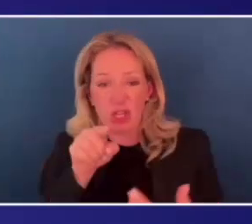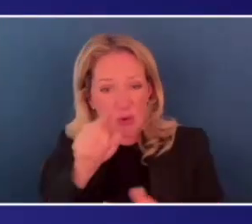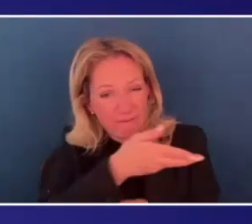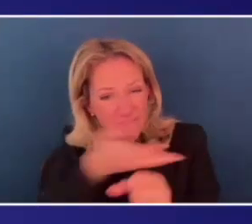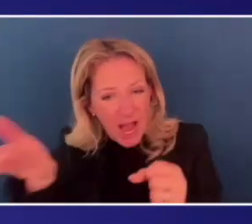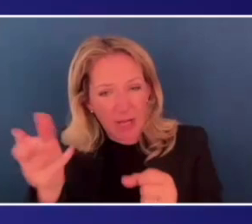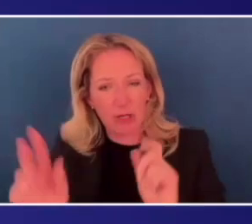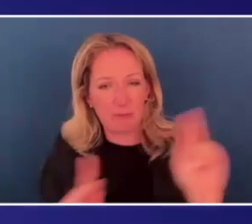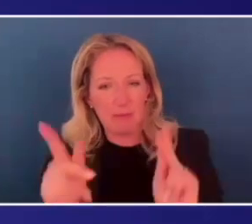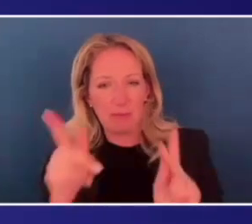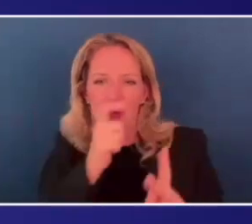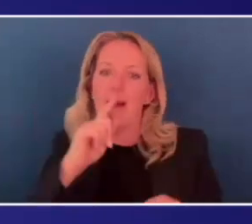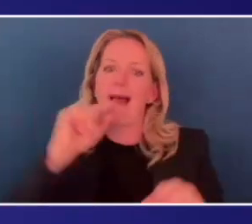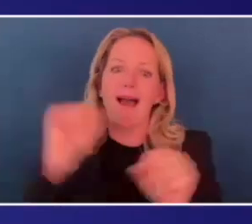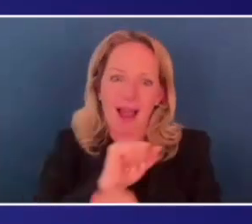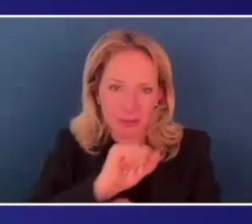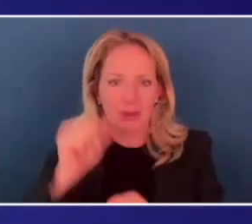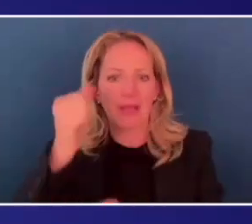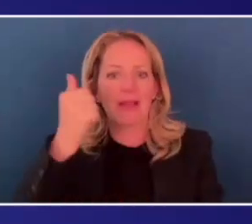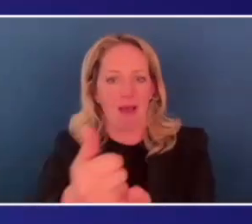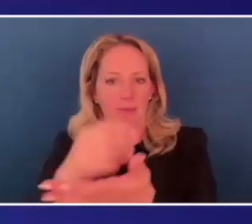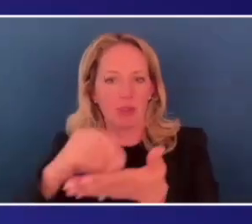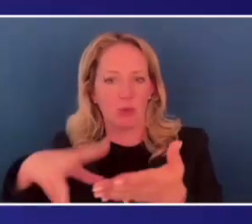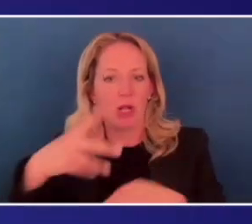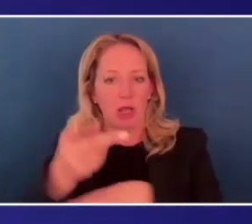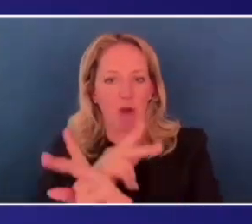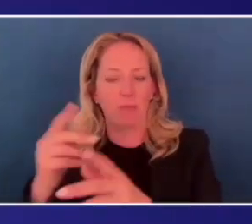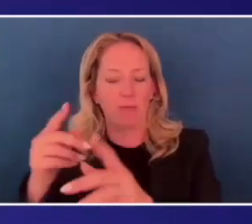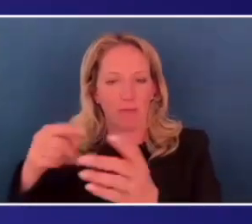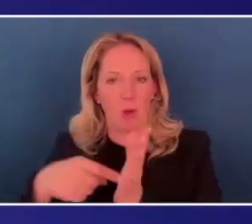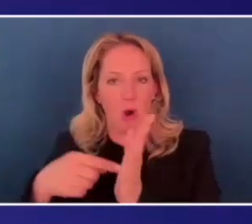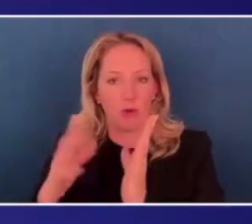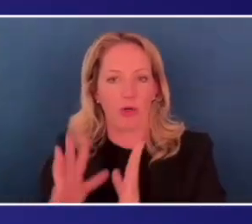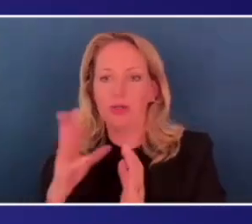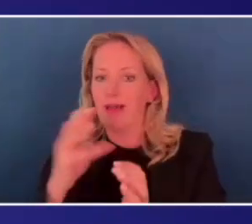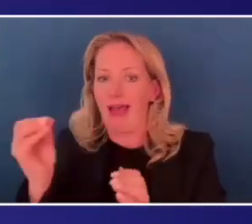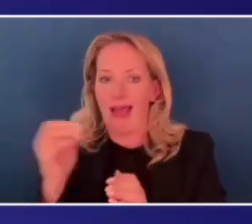And for some reason, you've kept around other people who don't want to actually help borrowers.